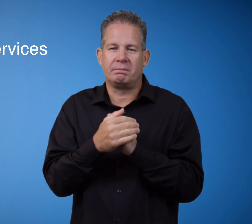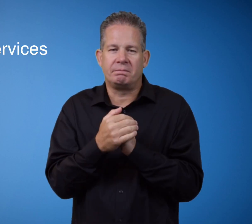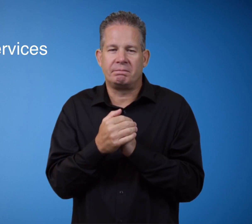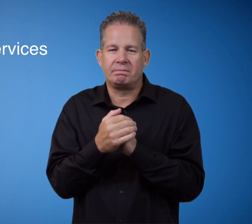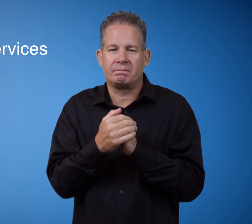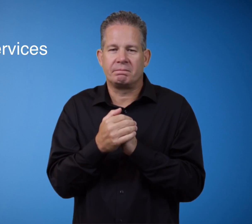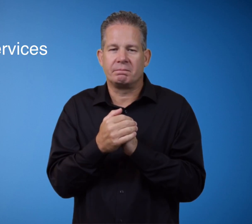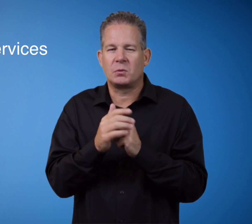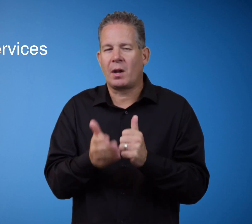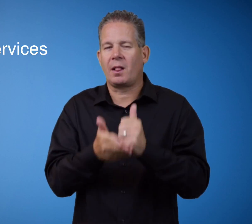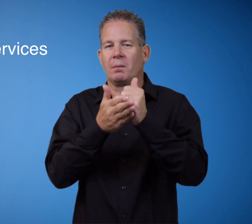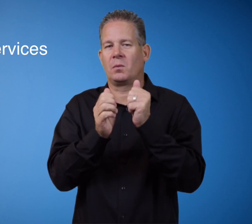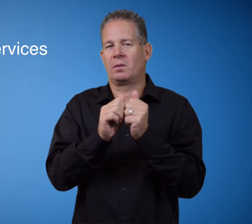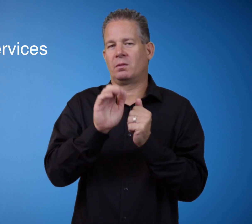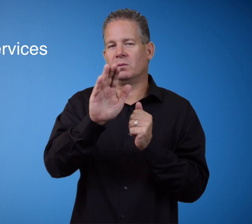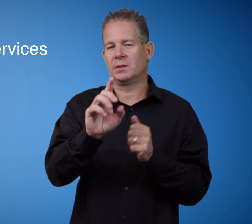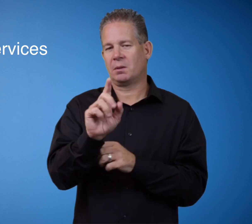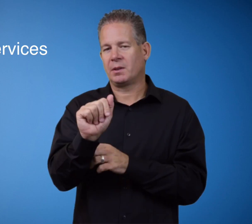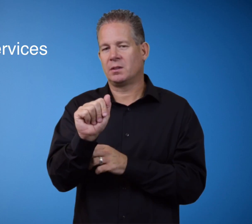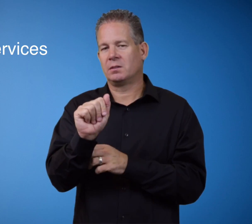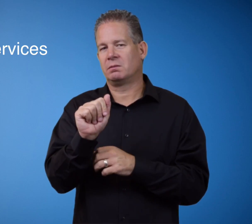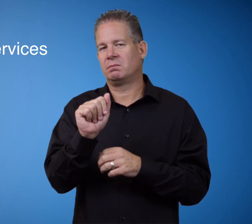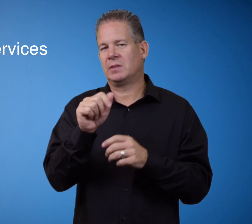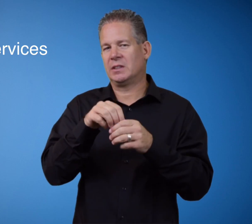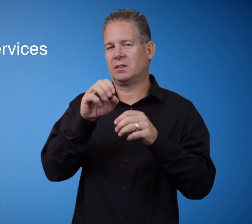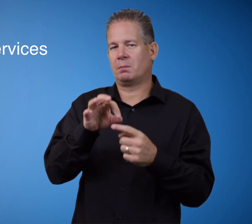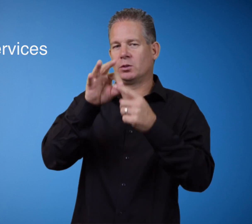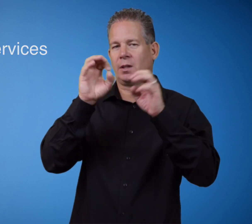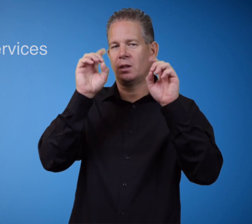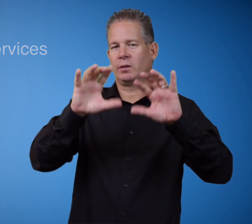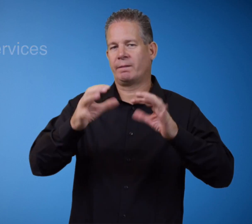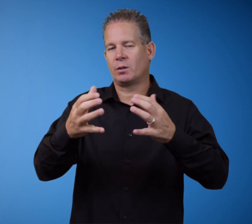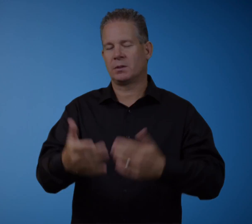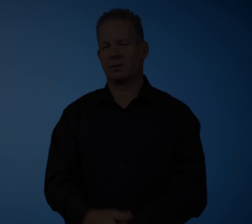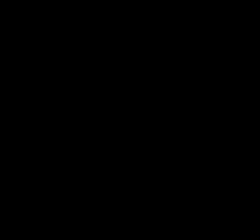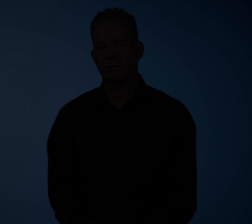They can help you with your disability and special education environments.